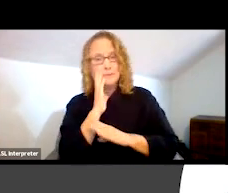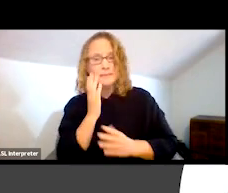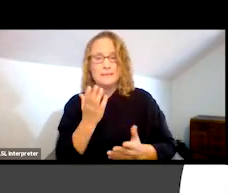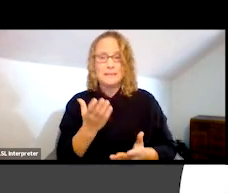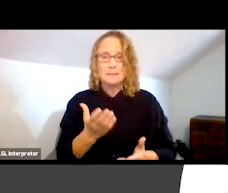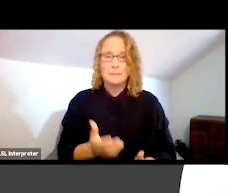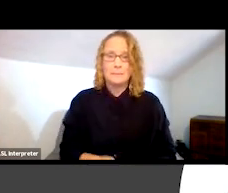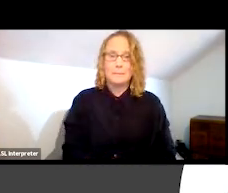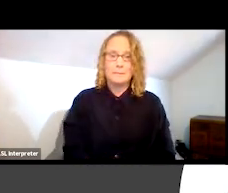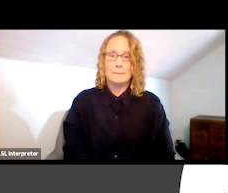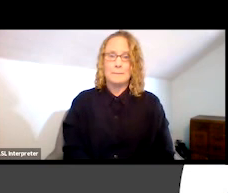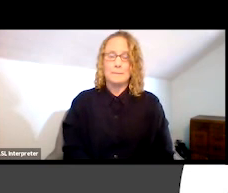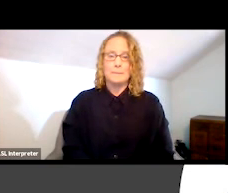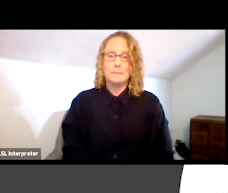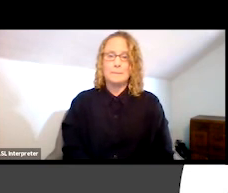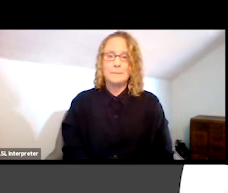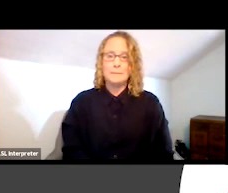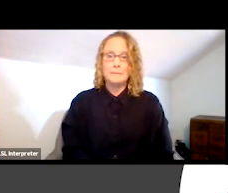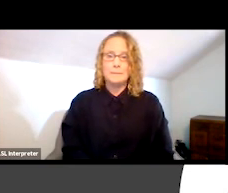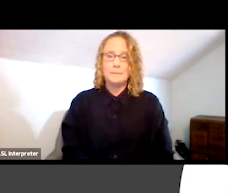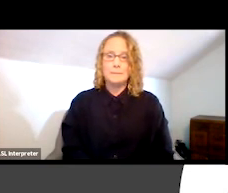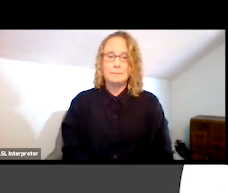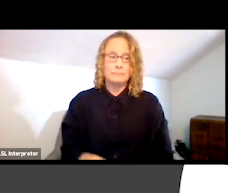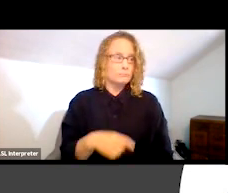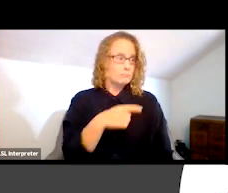that are different from our day in and out.